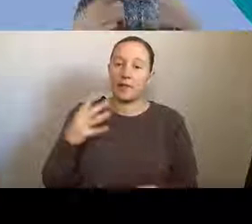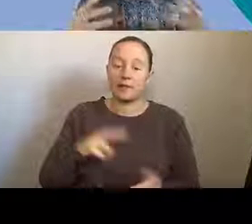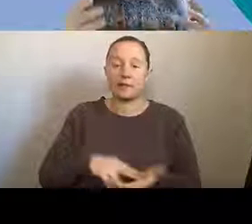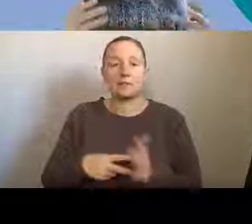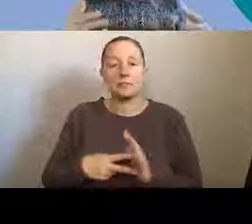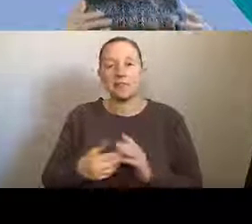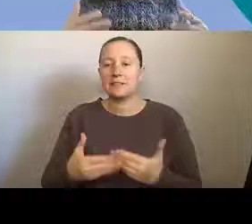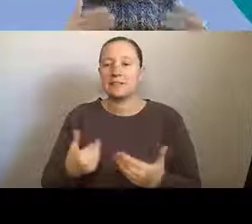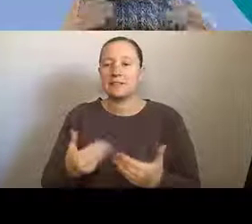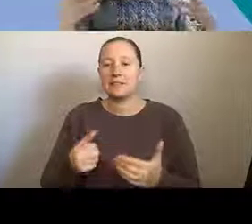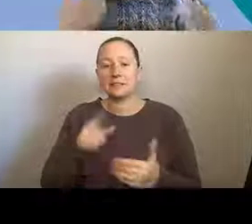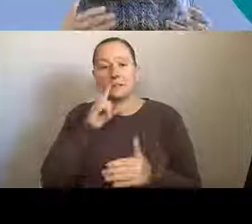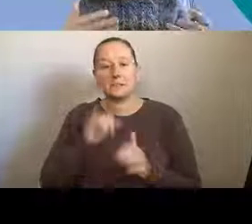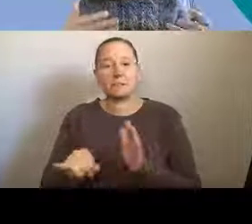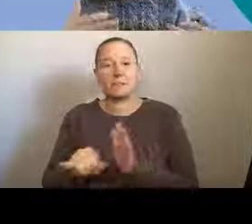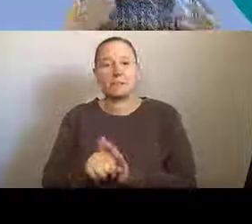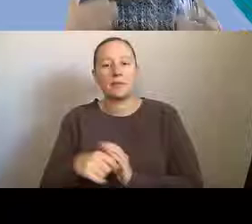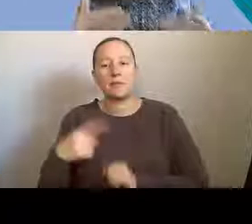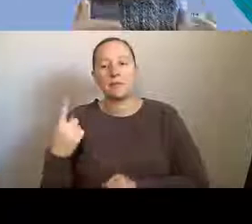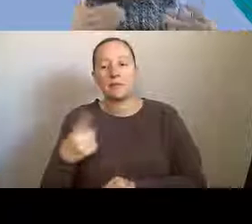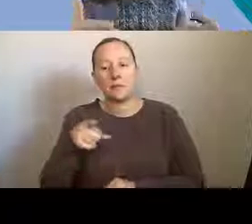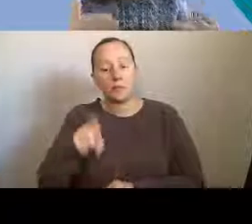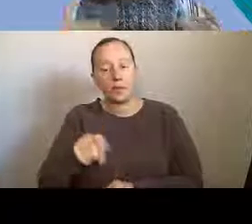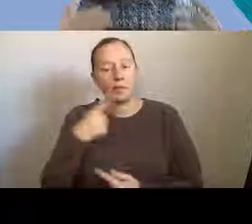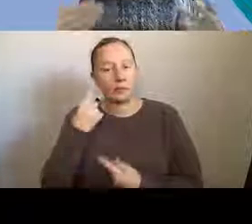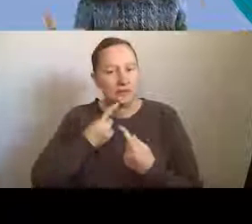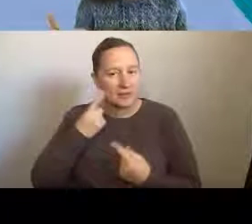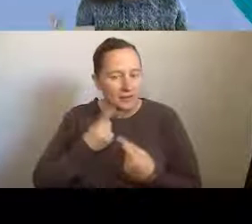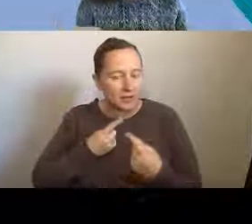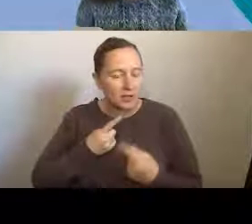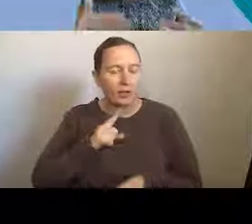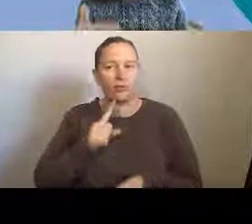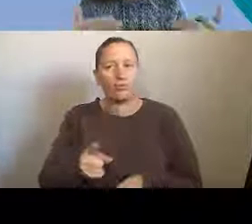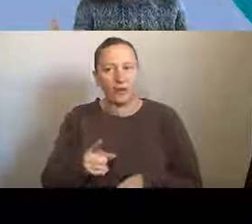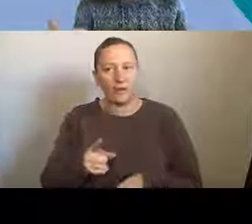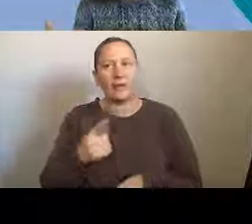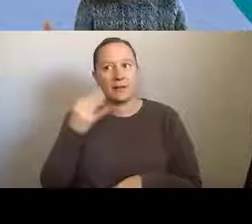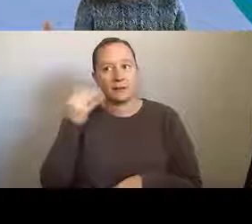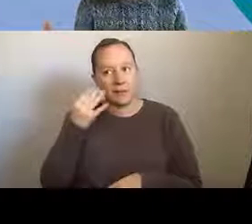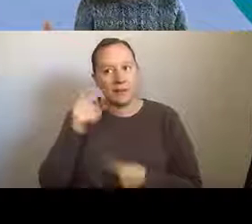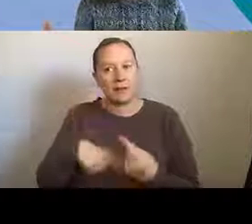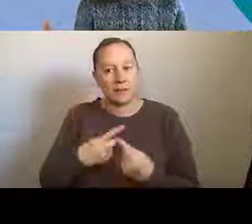It is something that you have to consider and take into context of the situation of the research.